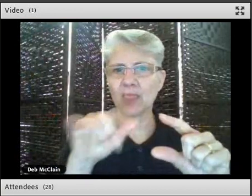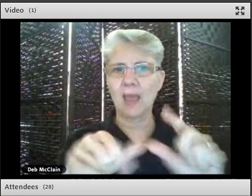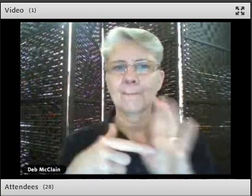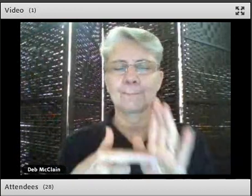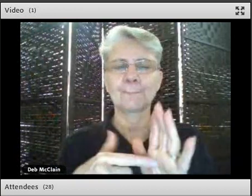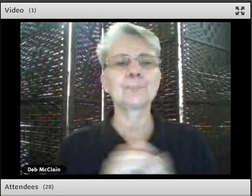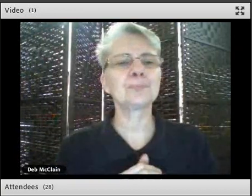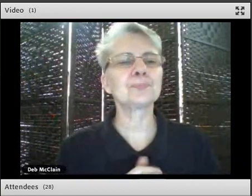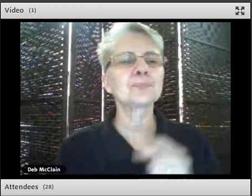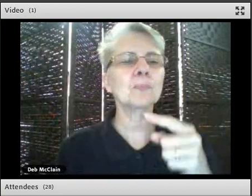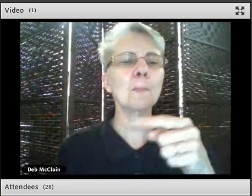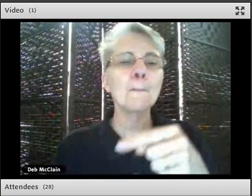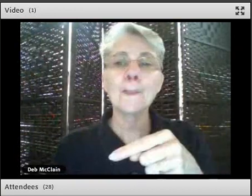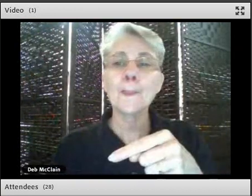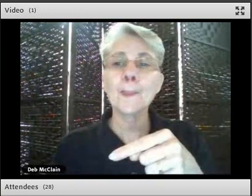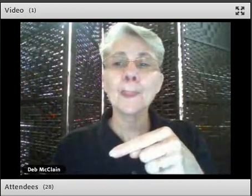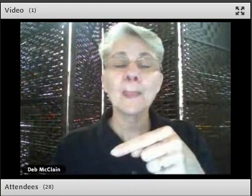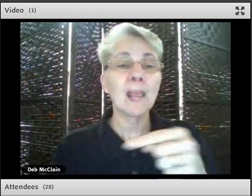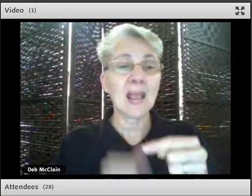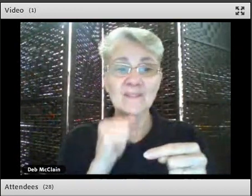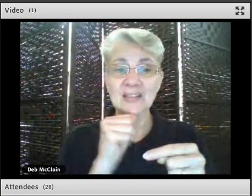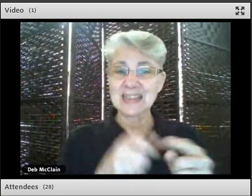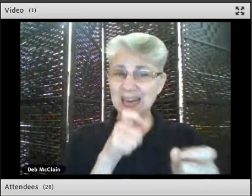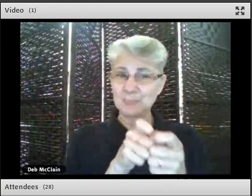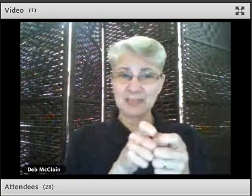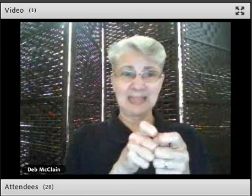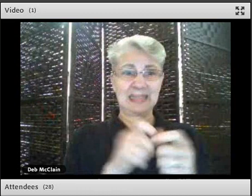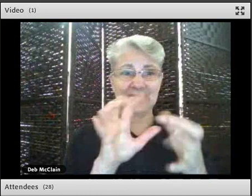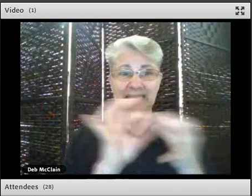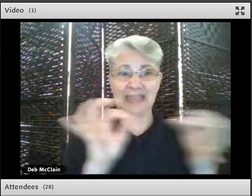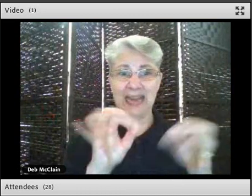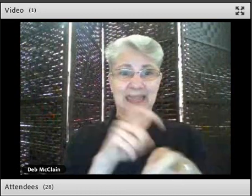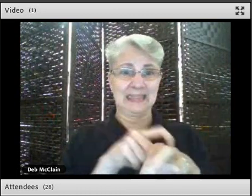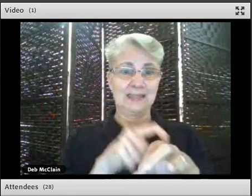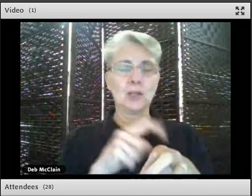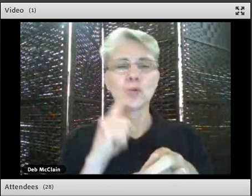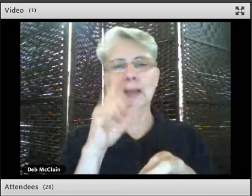then go ahead and use "approximately." And sometimes that is something